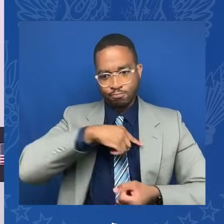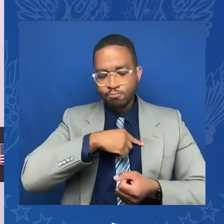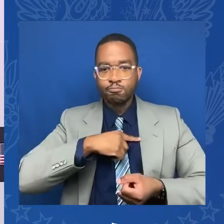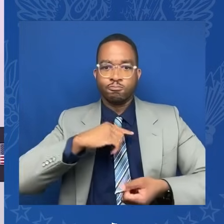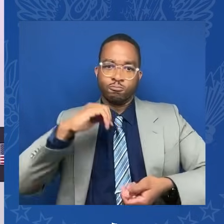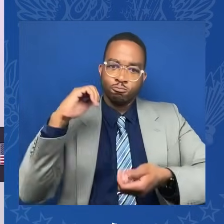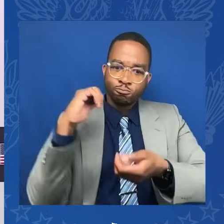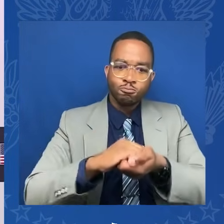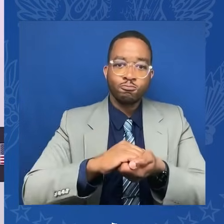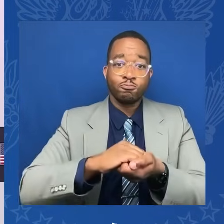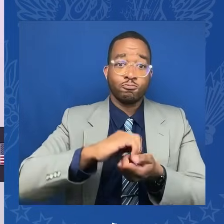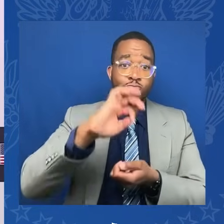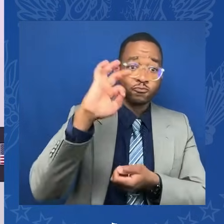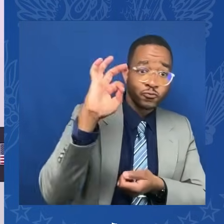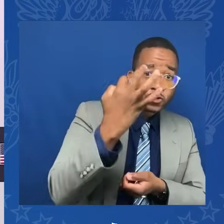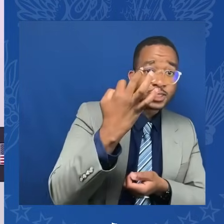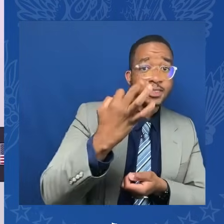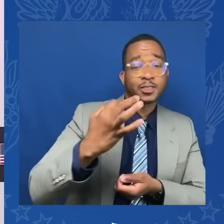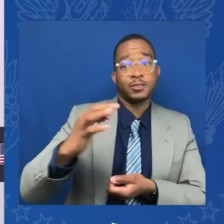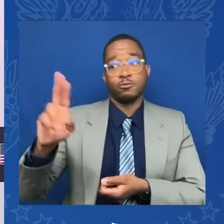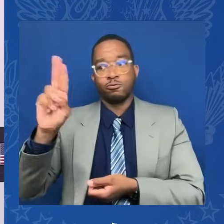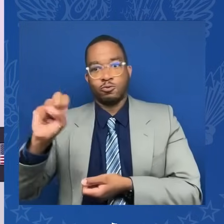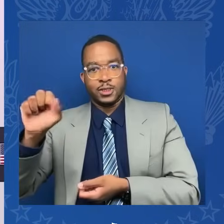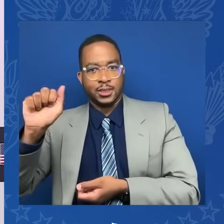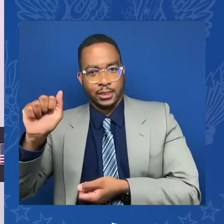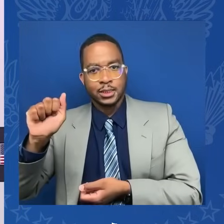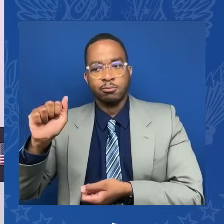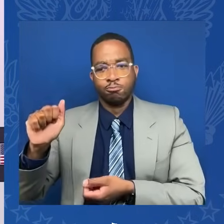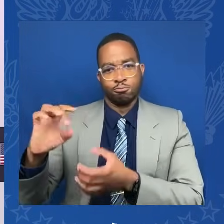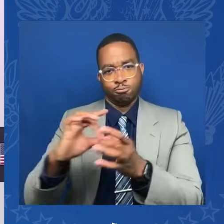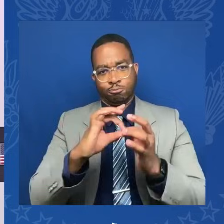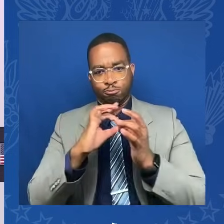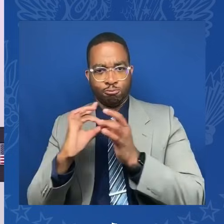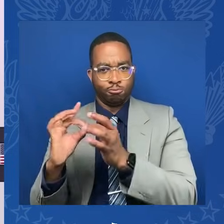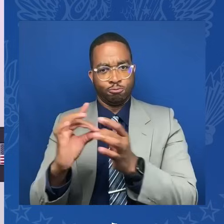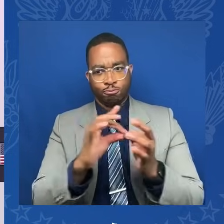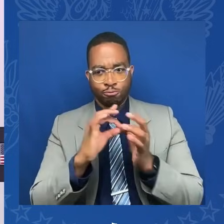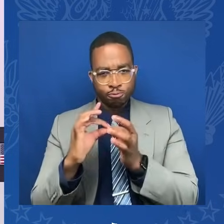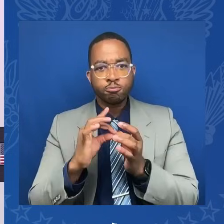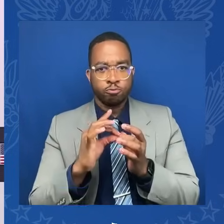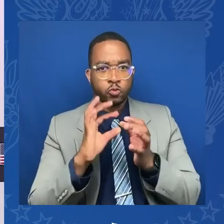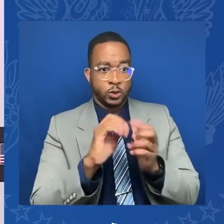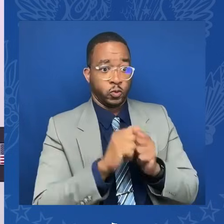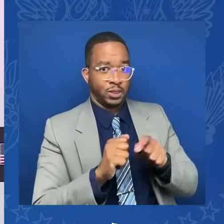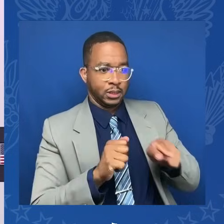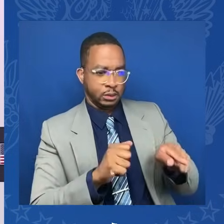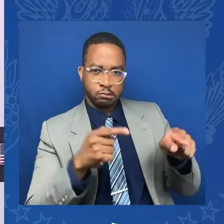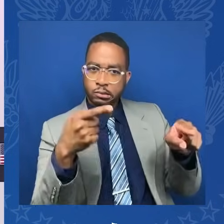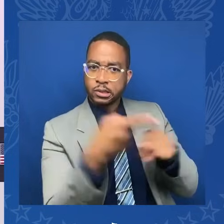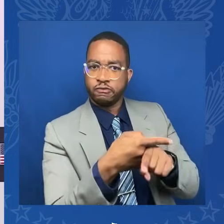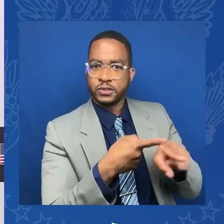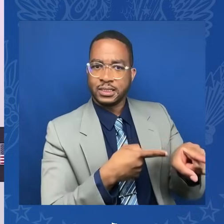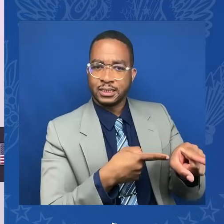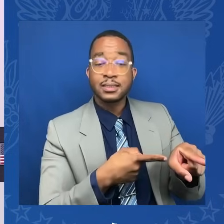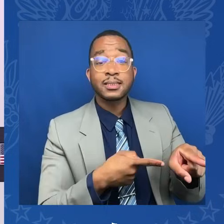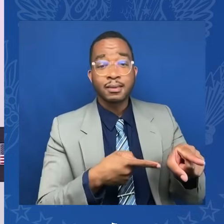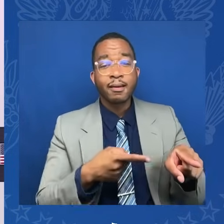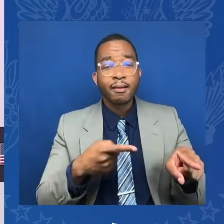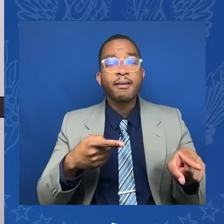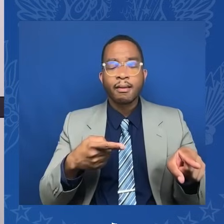concerns other crises as well. There should be no dual standards, and although there are many crises around the world, we're still applying the self-same principles